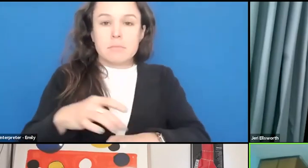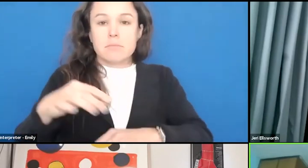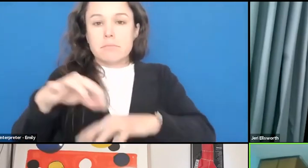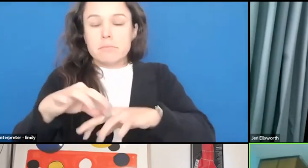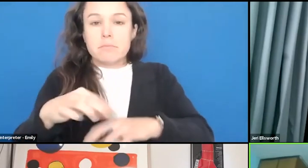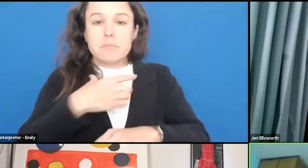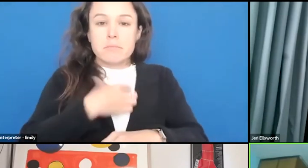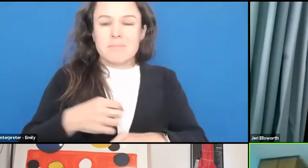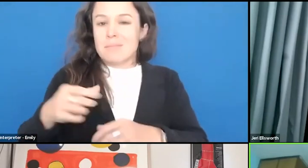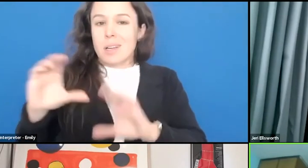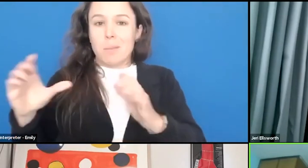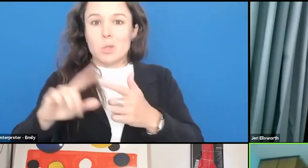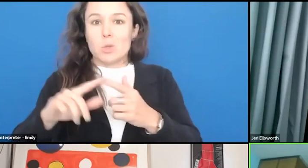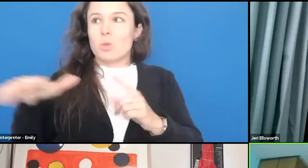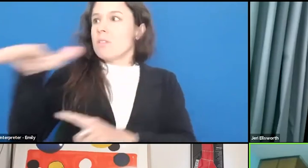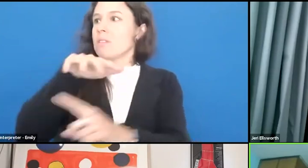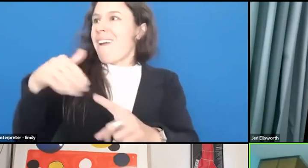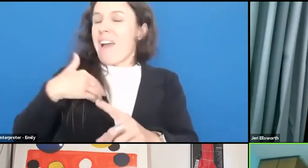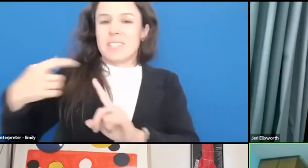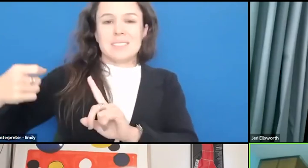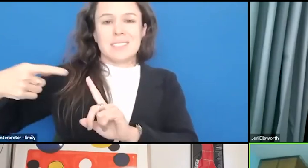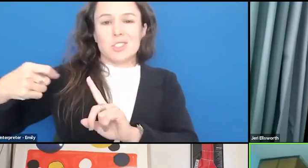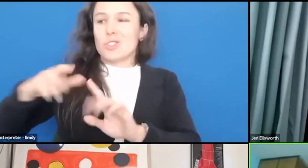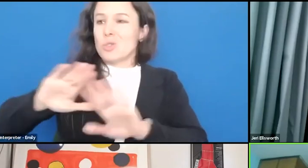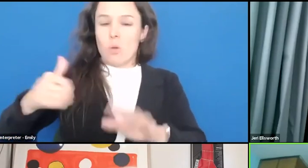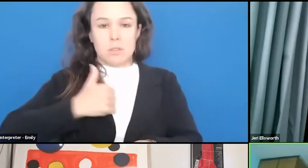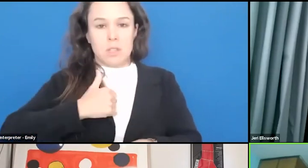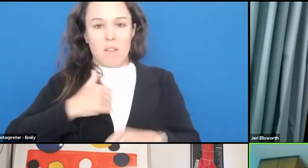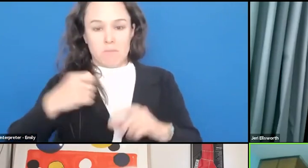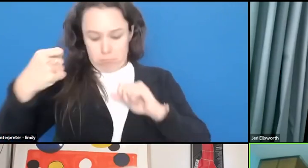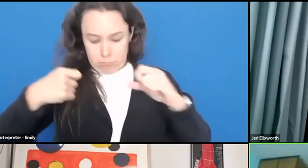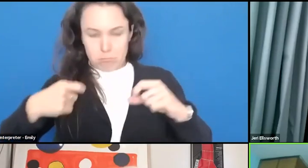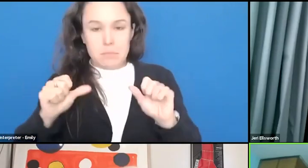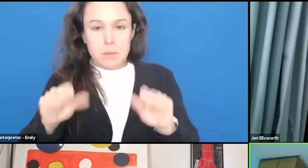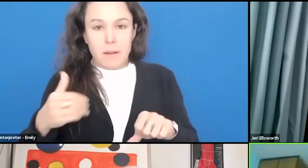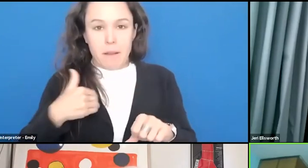having all these sensors. And I guess the question you know I'm trying to ask here,